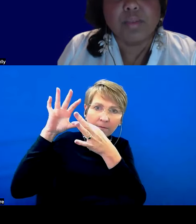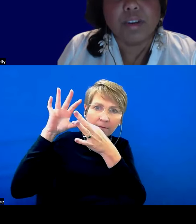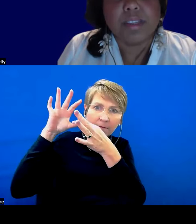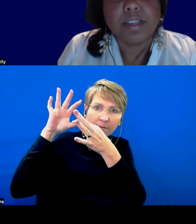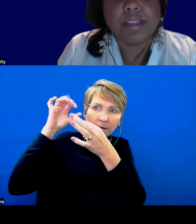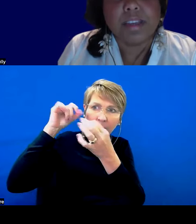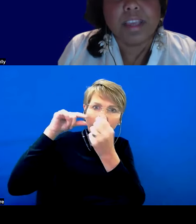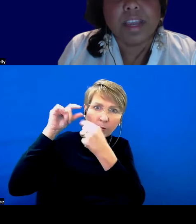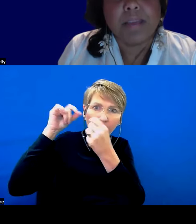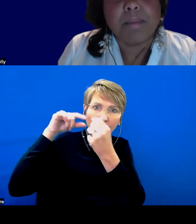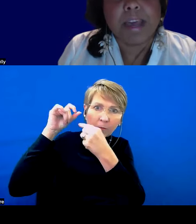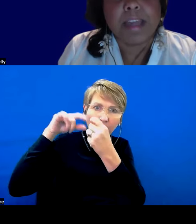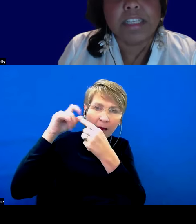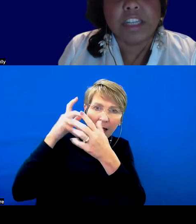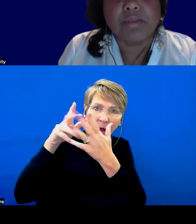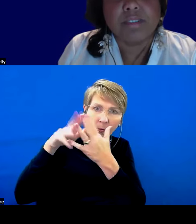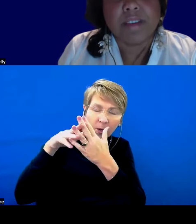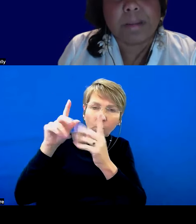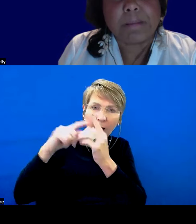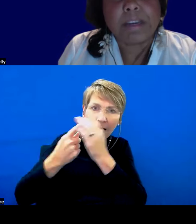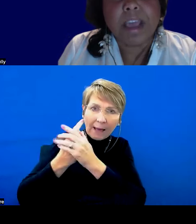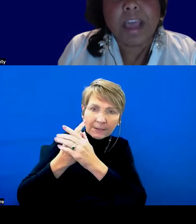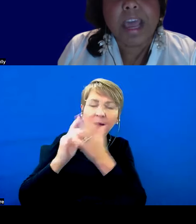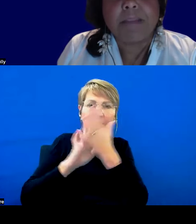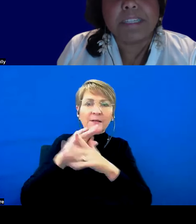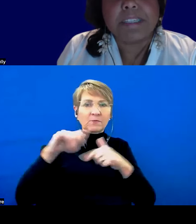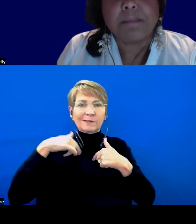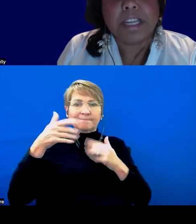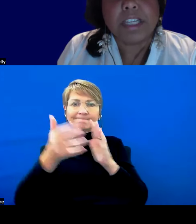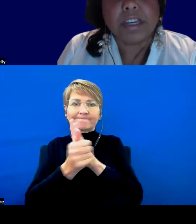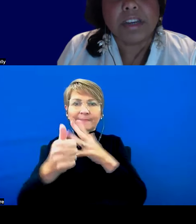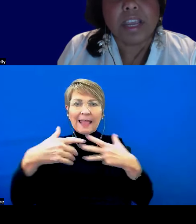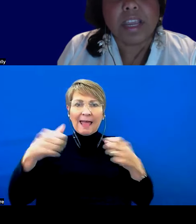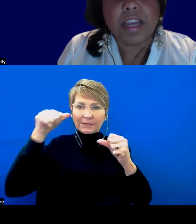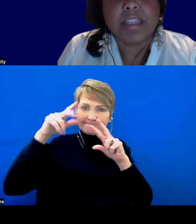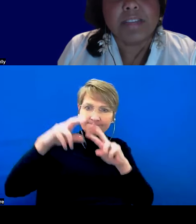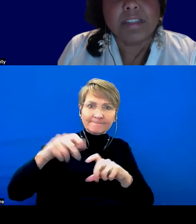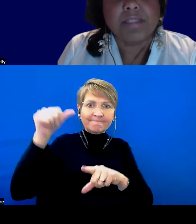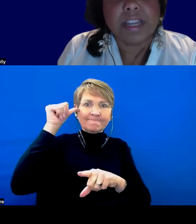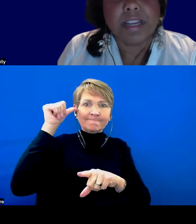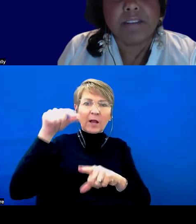processing can impact general development and participation in activities of daily living.